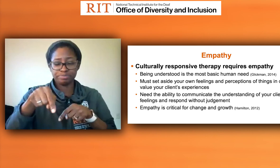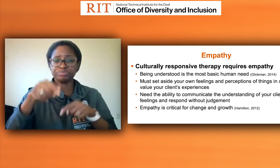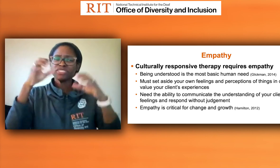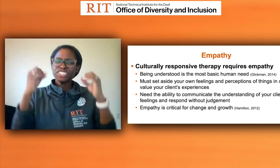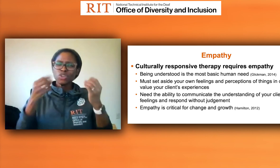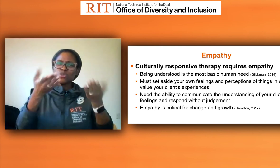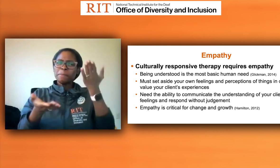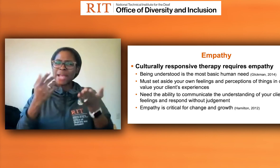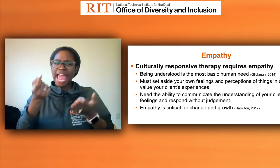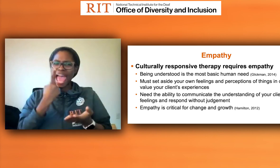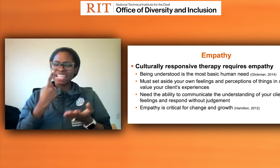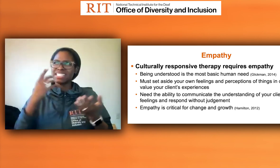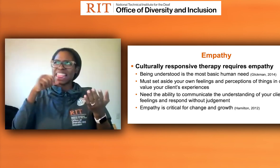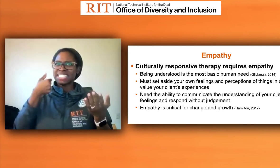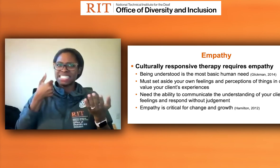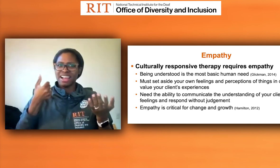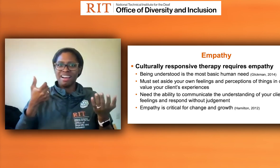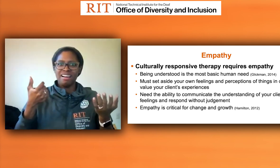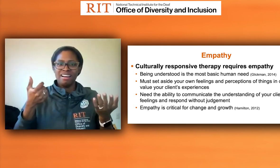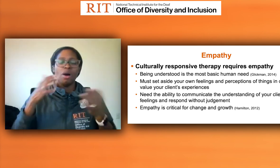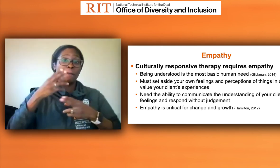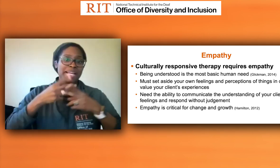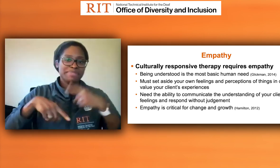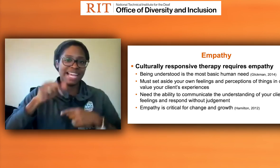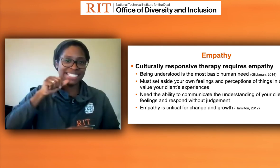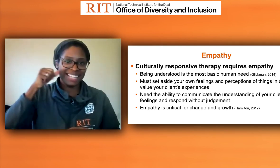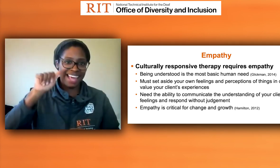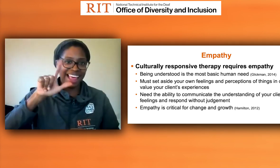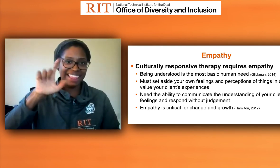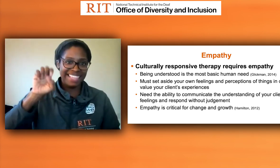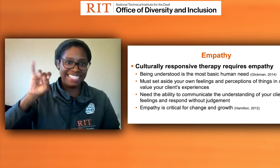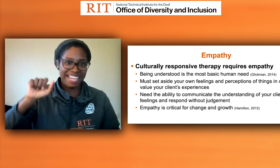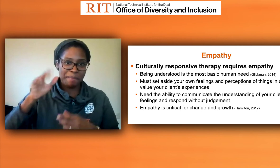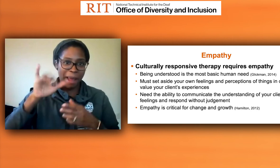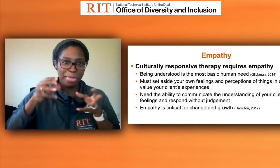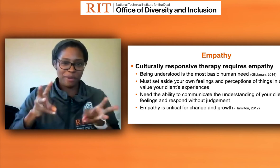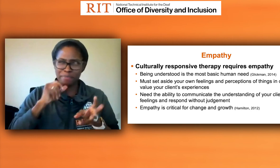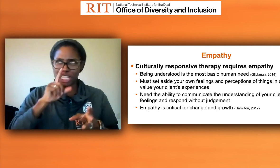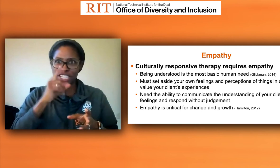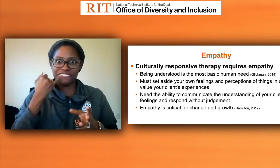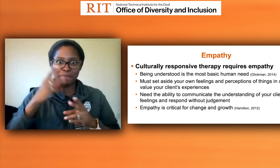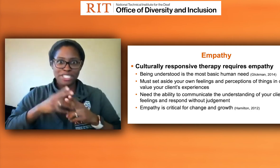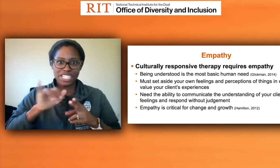someone else's perspective. Now, you might be asking, "OK, Alicia," which, this is my sign name, by the way,